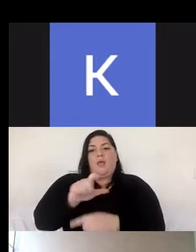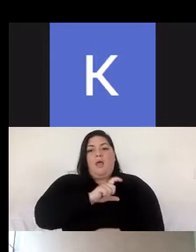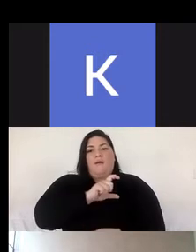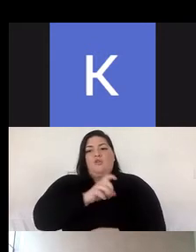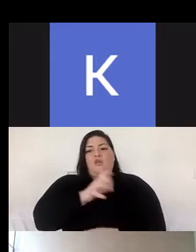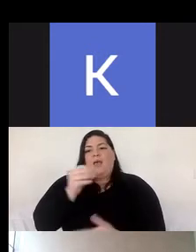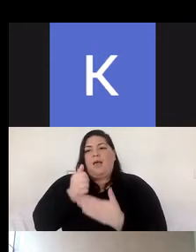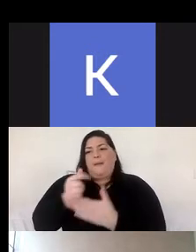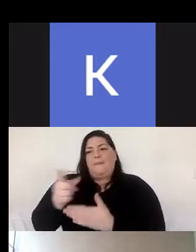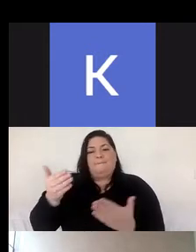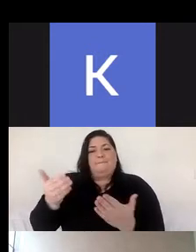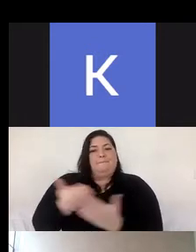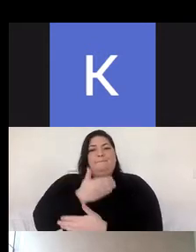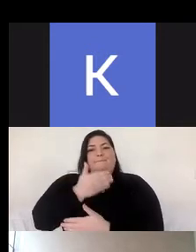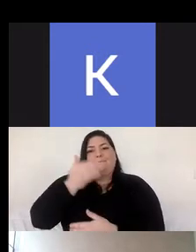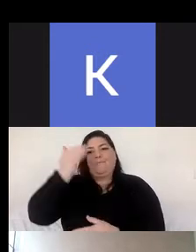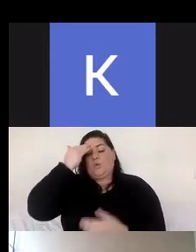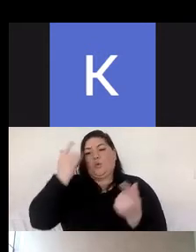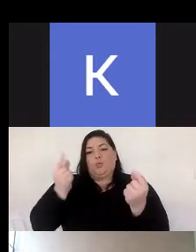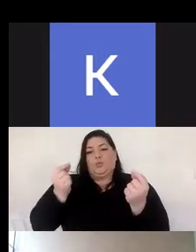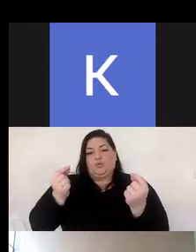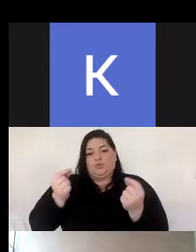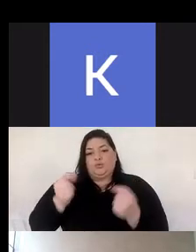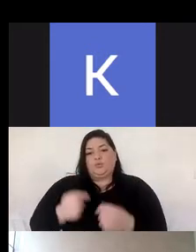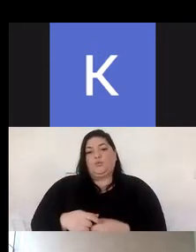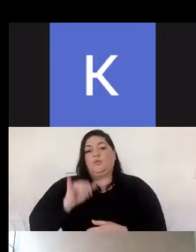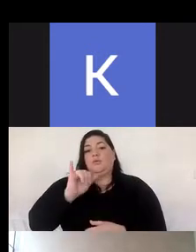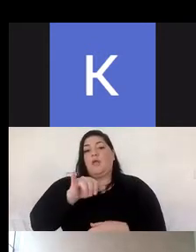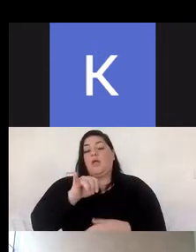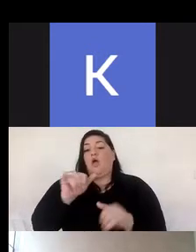This funding has also increased our bilingual advocate